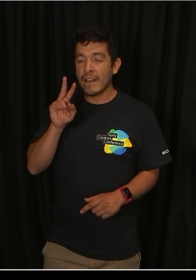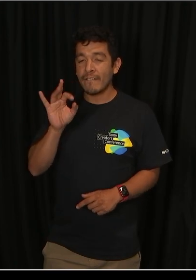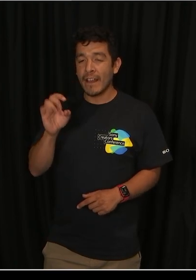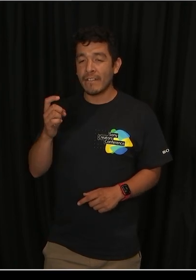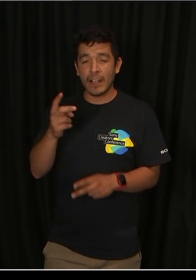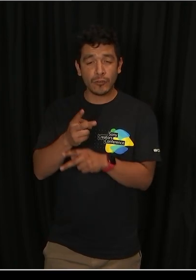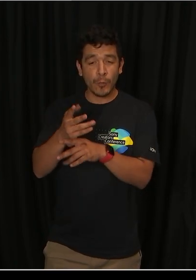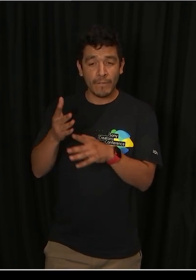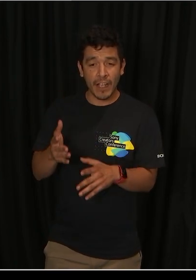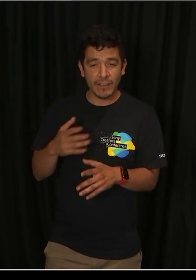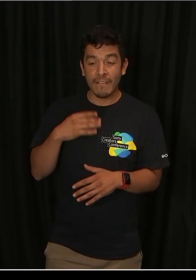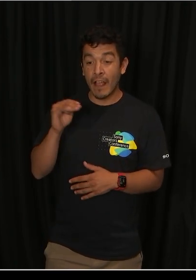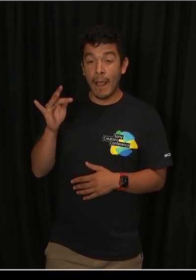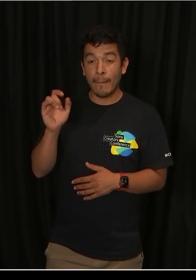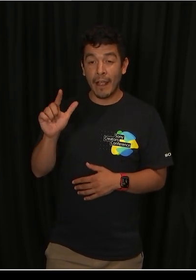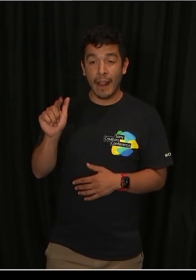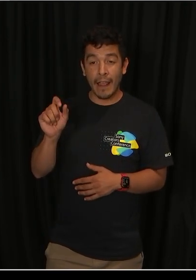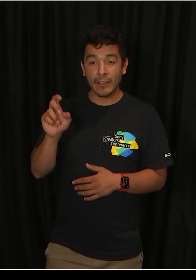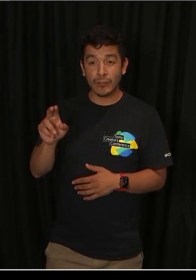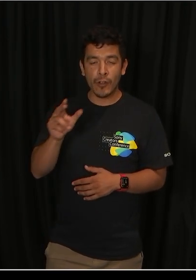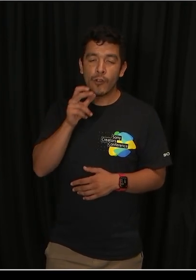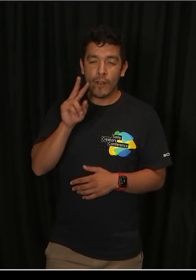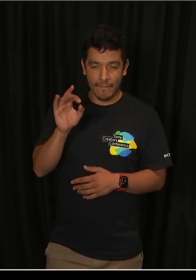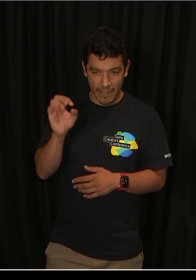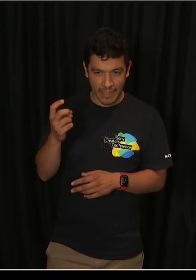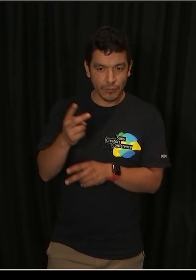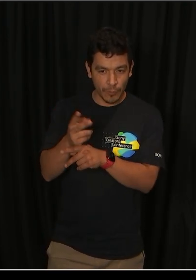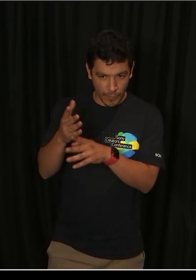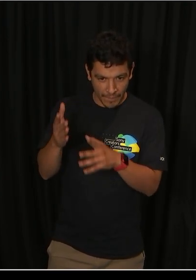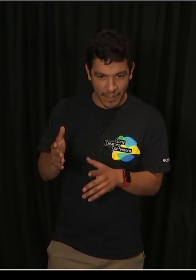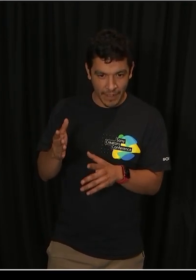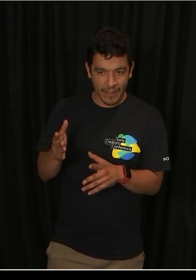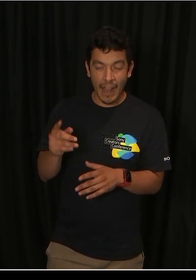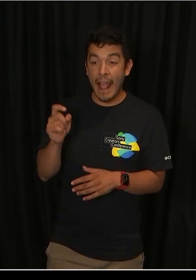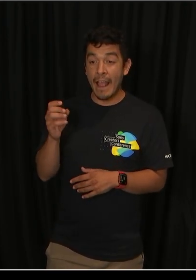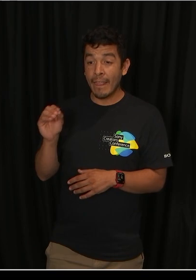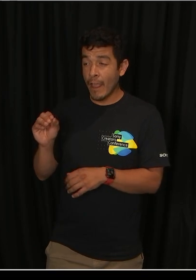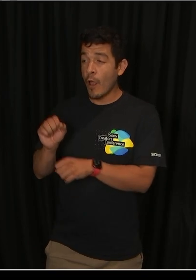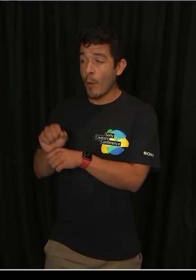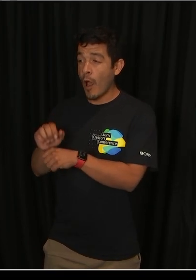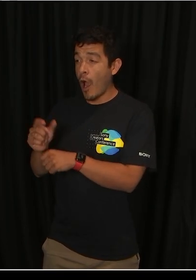I have Michael Lasker, who is a visual effects supervisor. Theo worked on Guardians of the Galaxy.